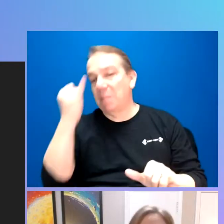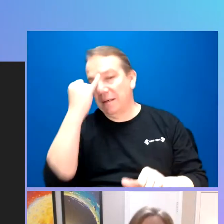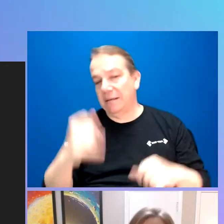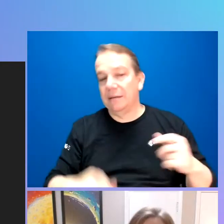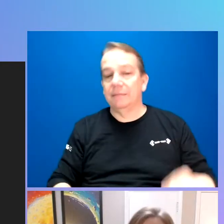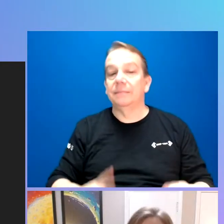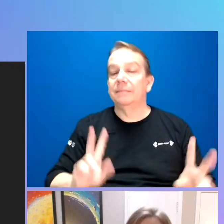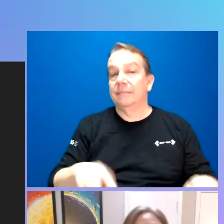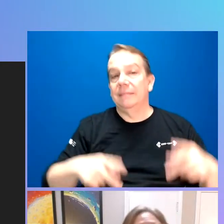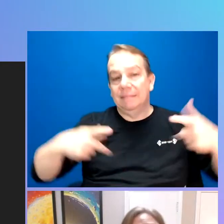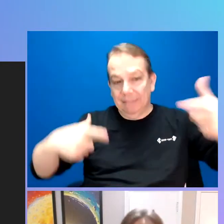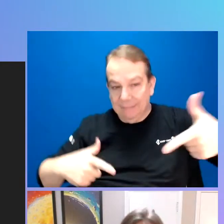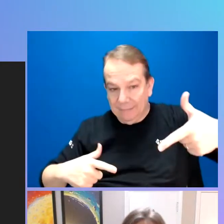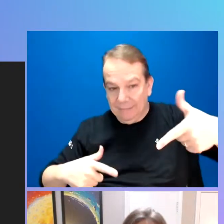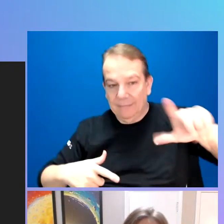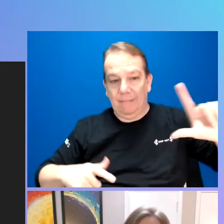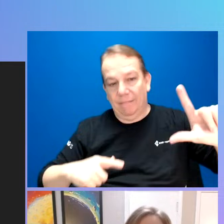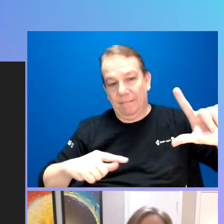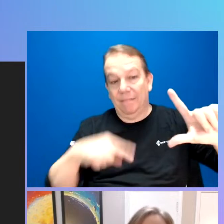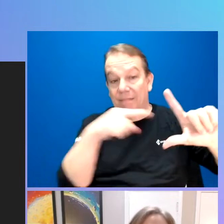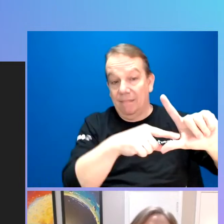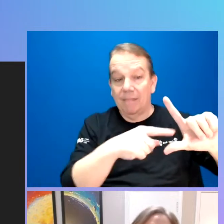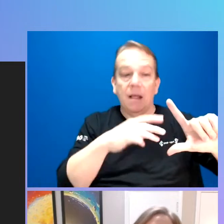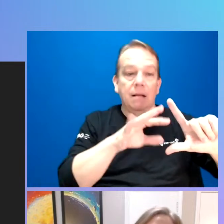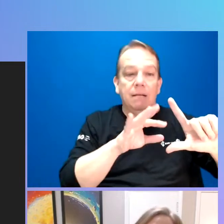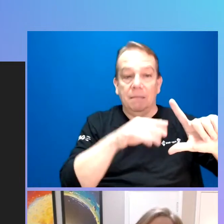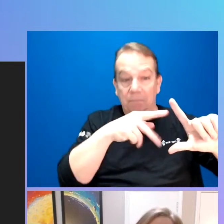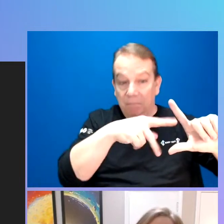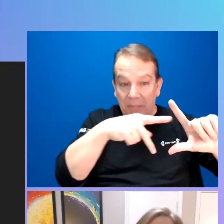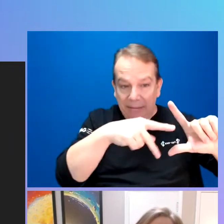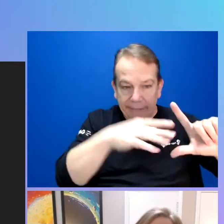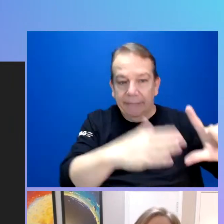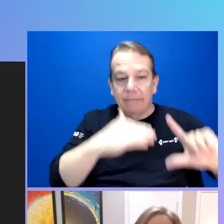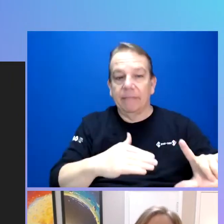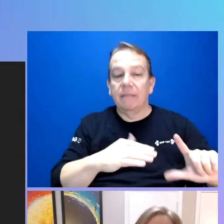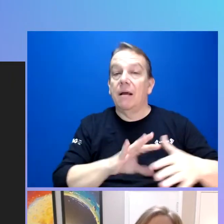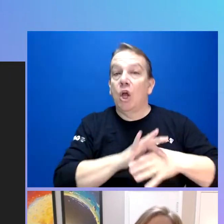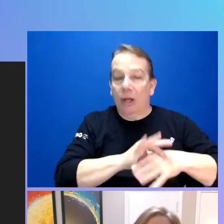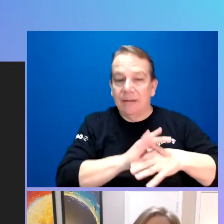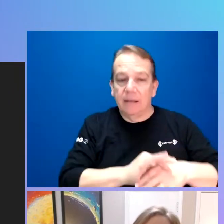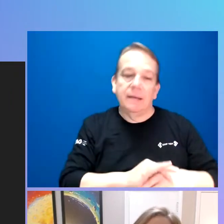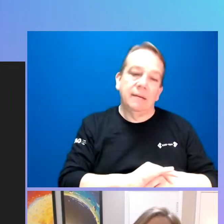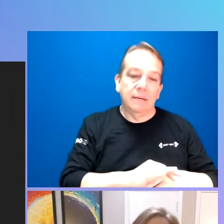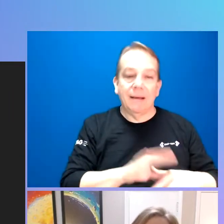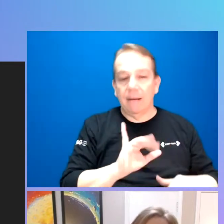contents and then an end tag. And by changing the types of